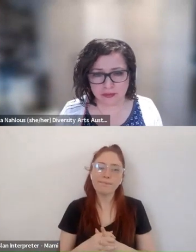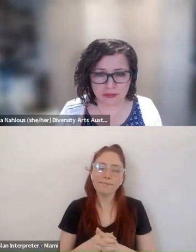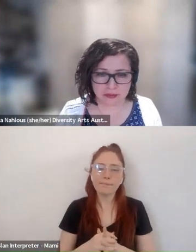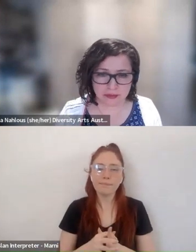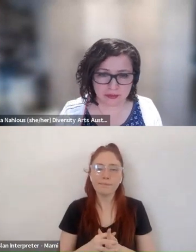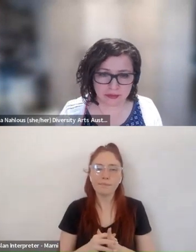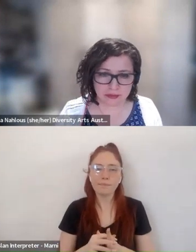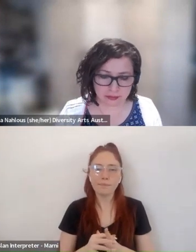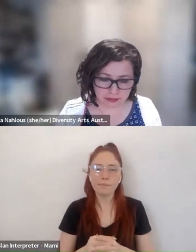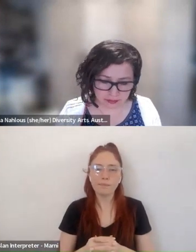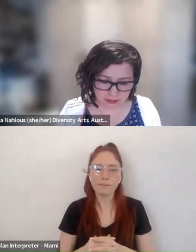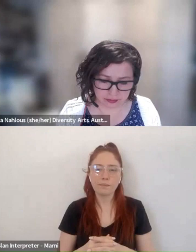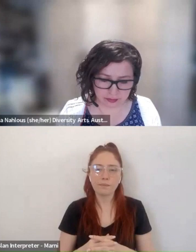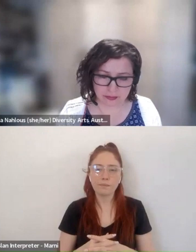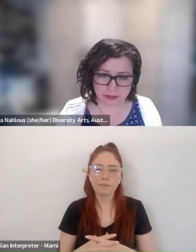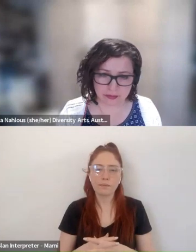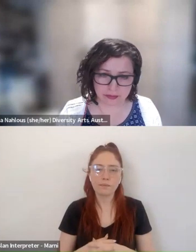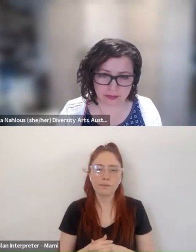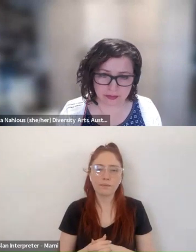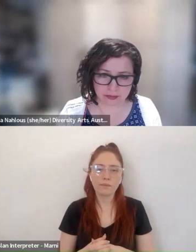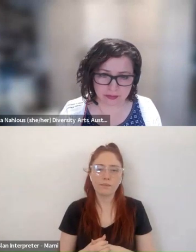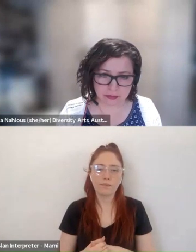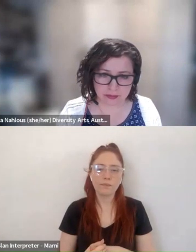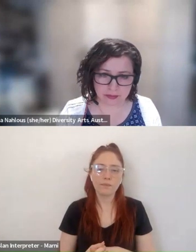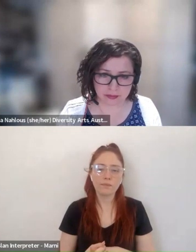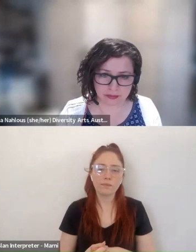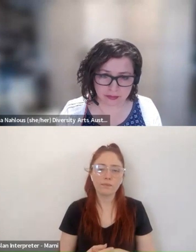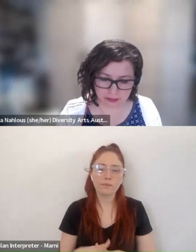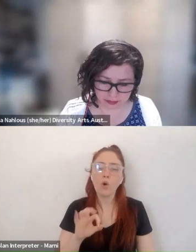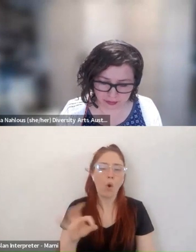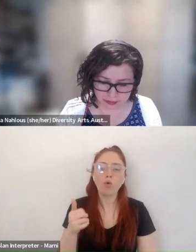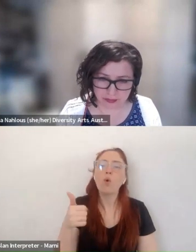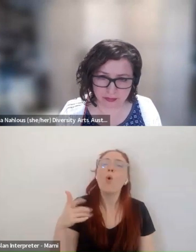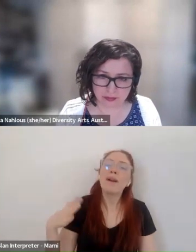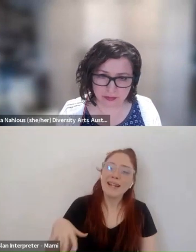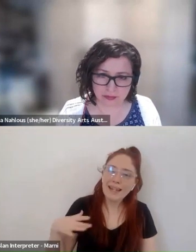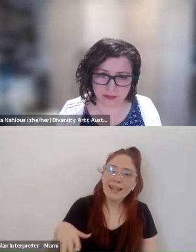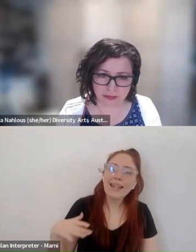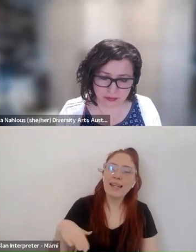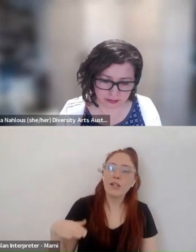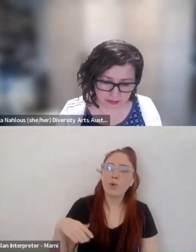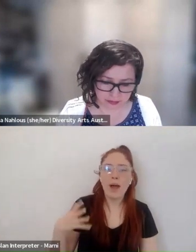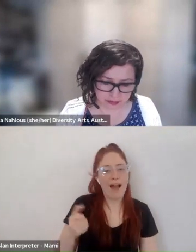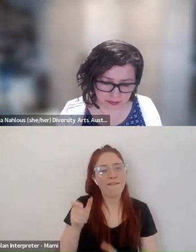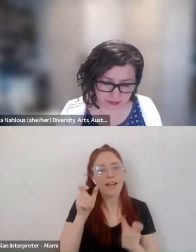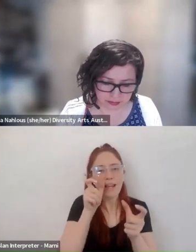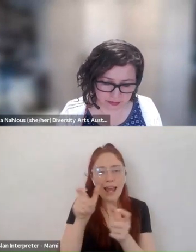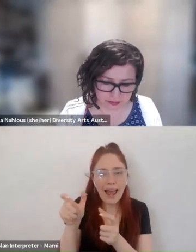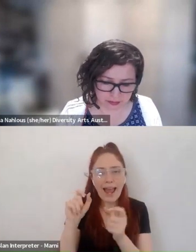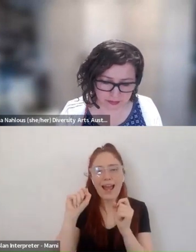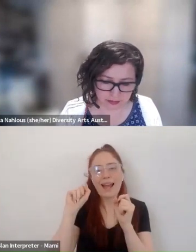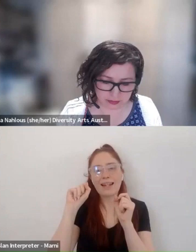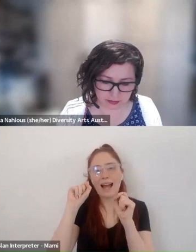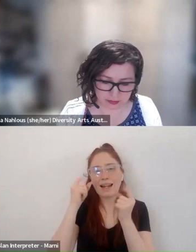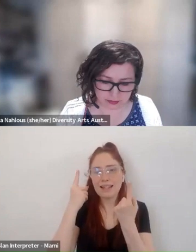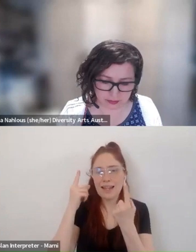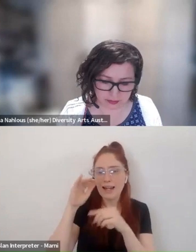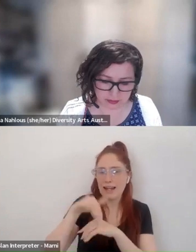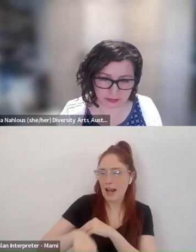kind of facilitation, and that care, and that kind of understanding, dealing with First Nations issues. I mean,